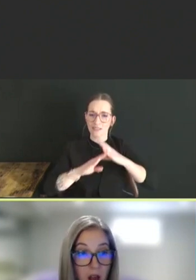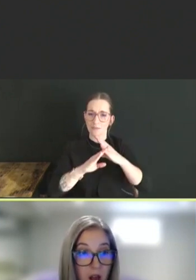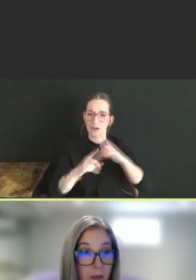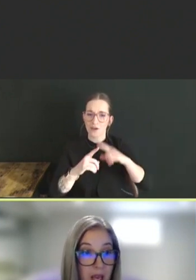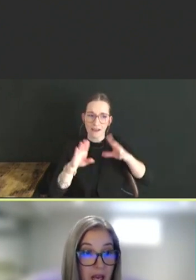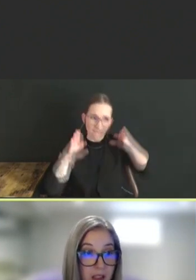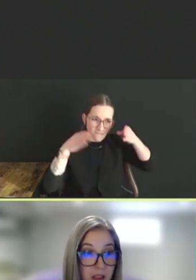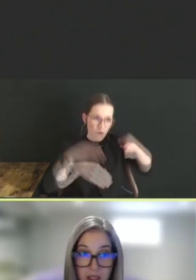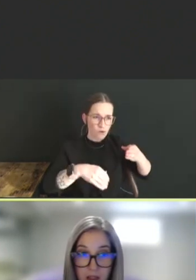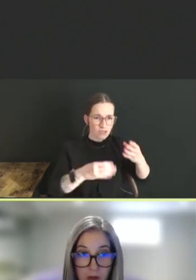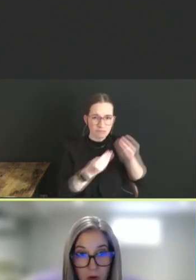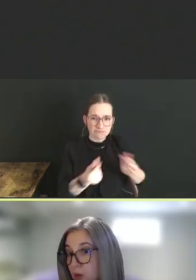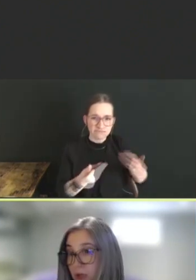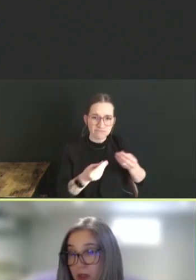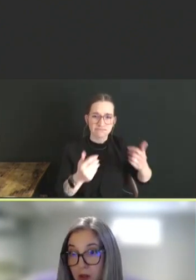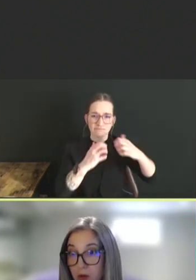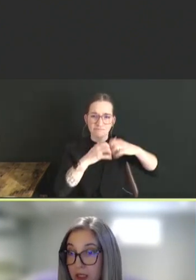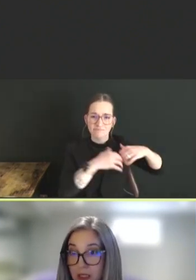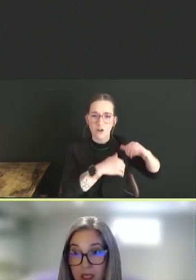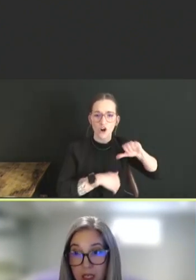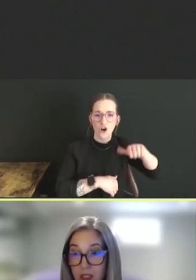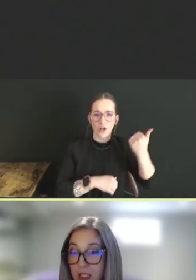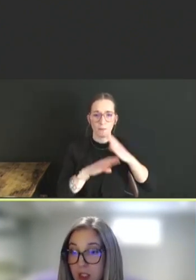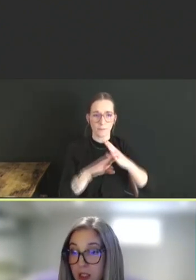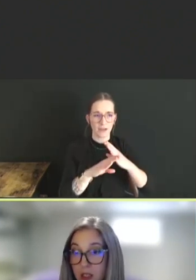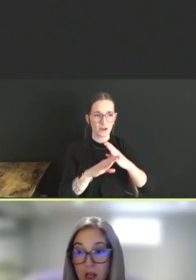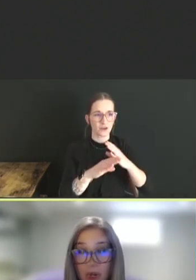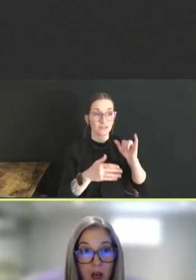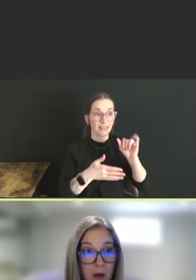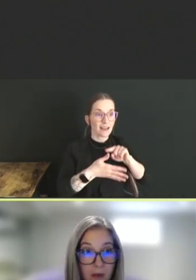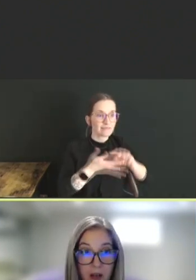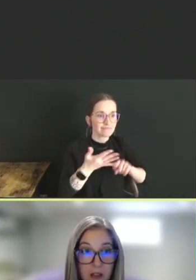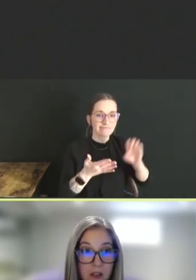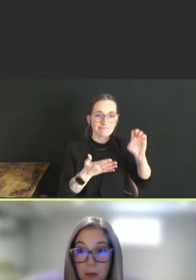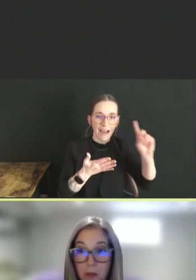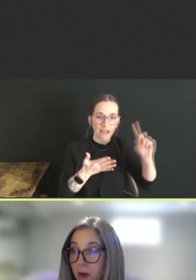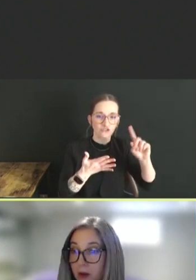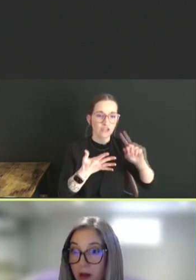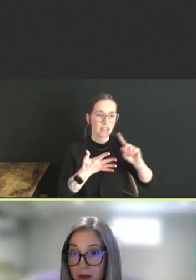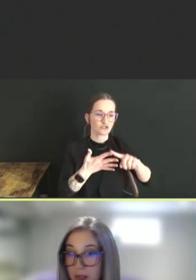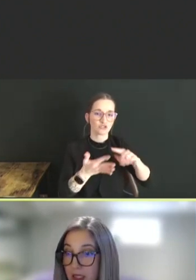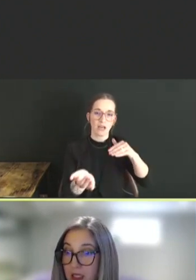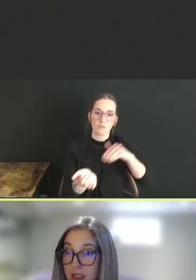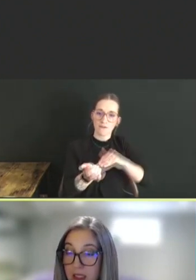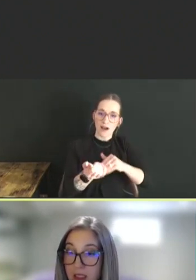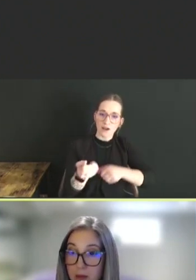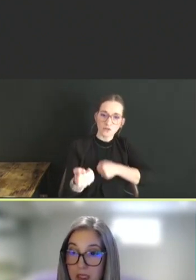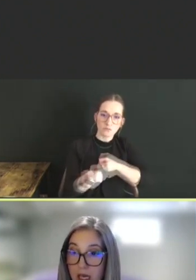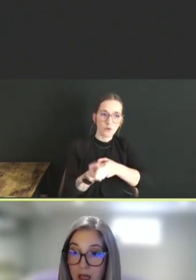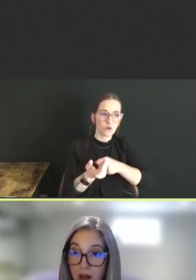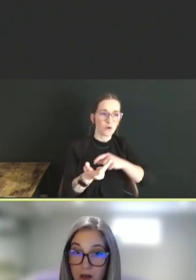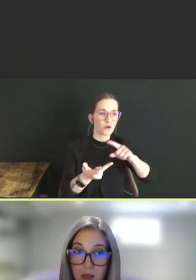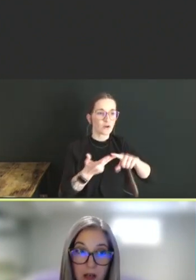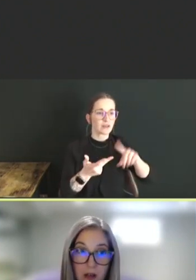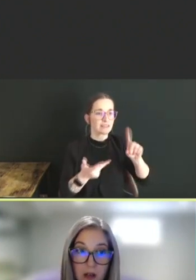And as you know, those include things like education, provider support, some of the data systems that are there, hesitancy.